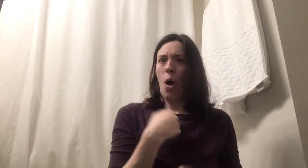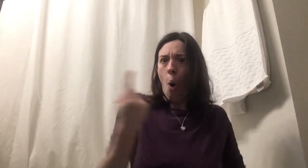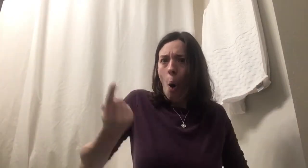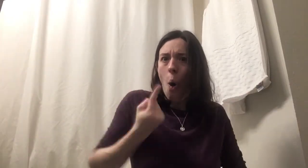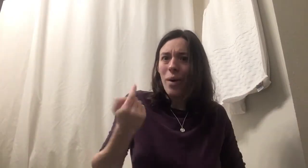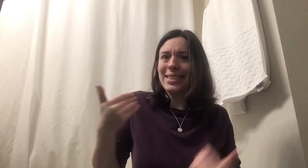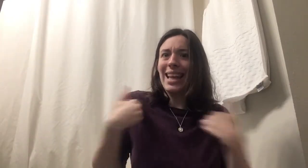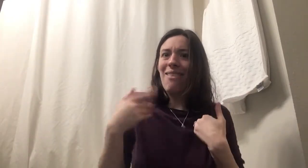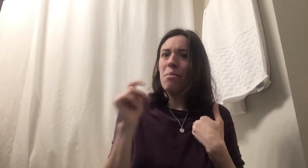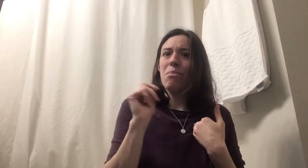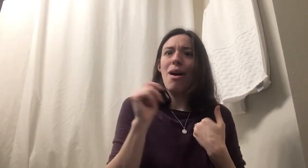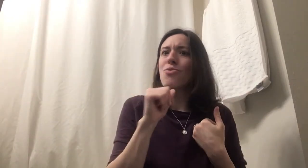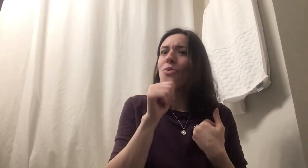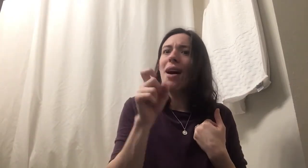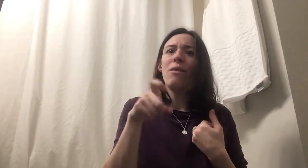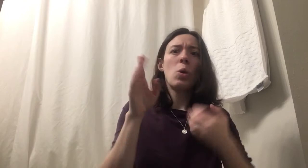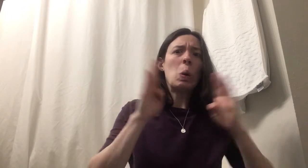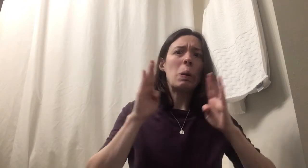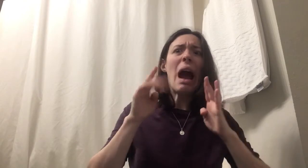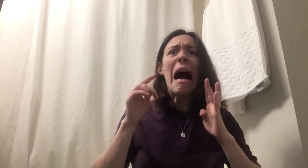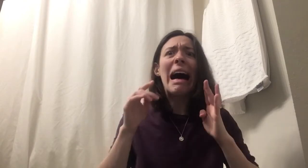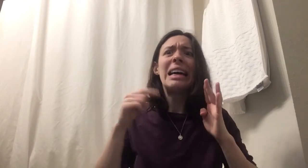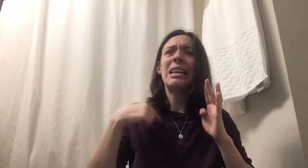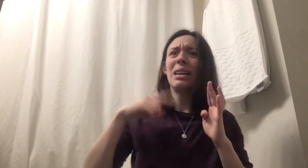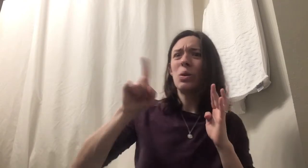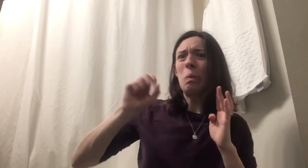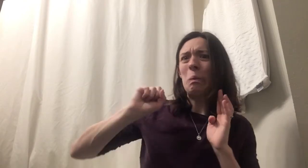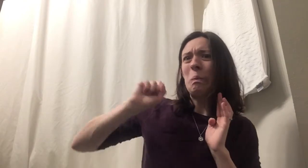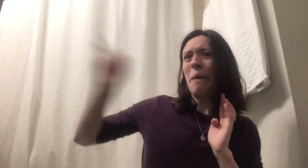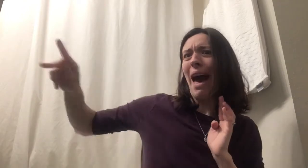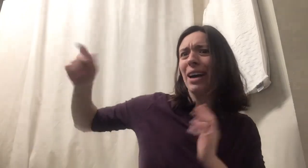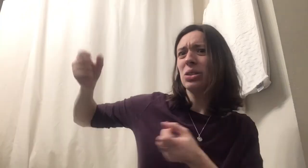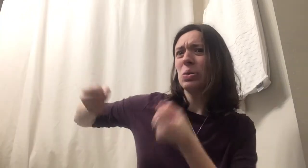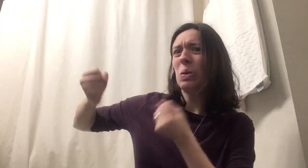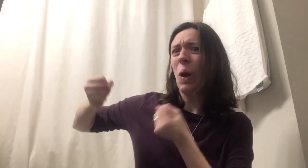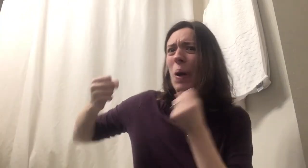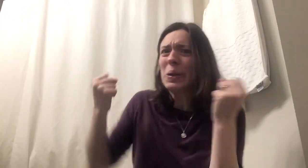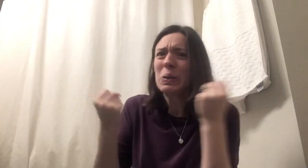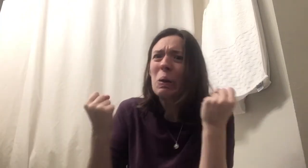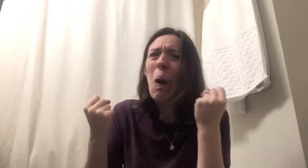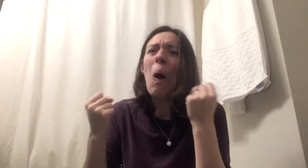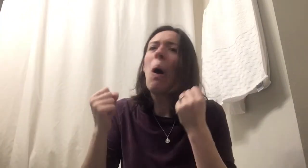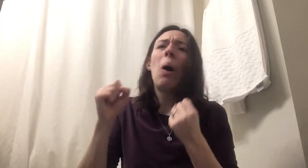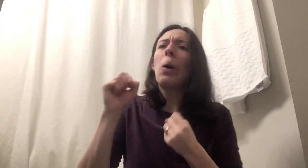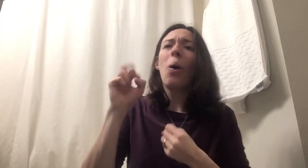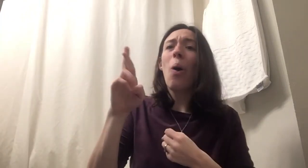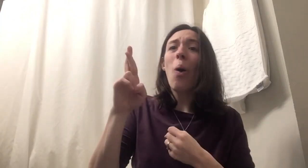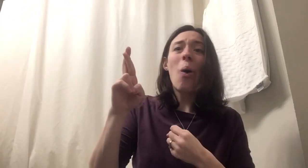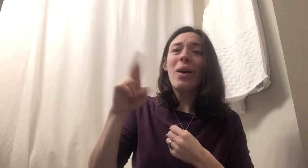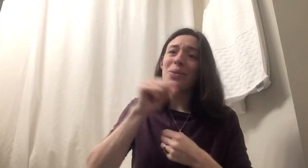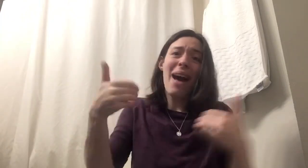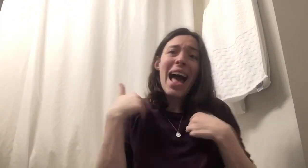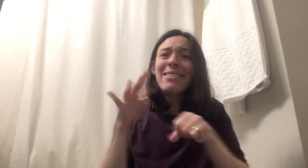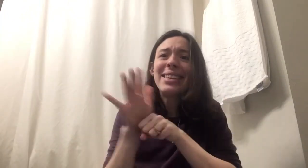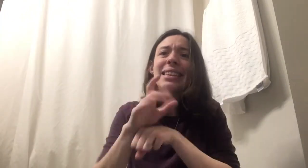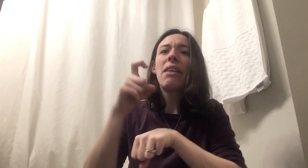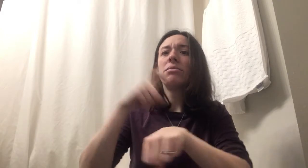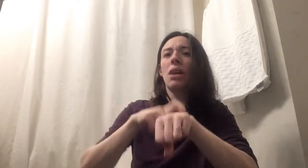I always have a potty and don't have to go back to the car in the cold Or maybe don't have enough time to.